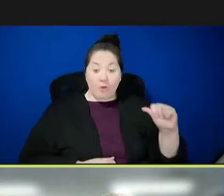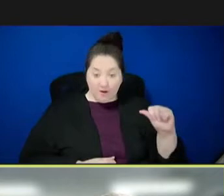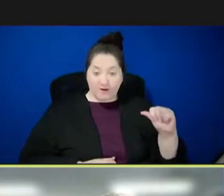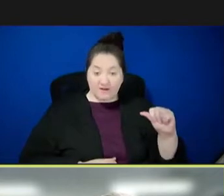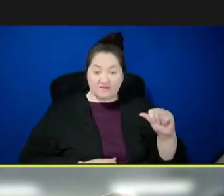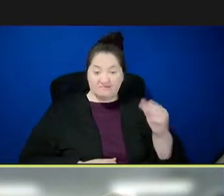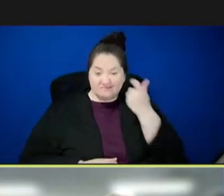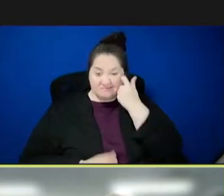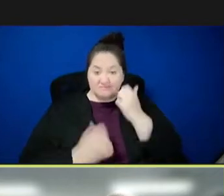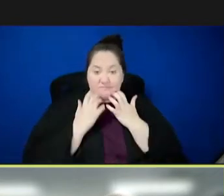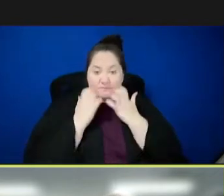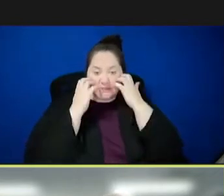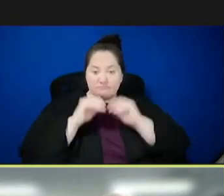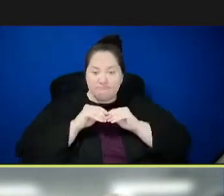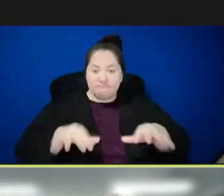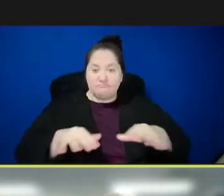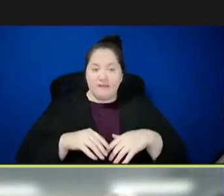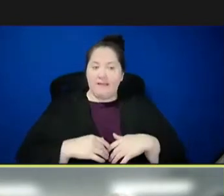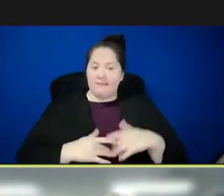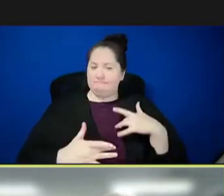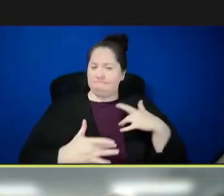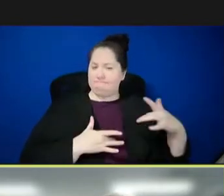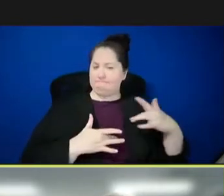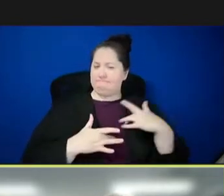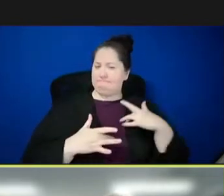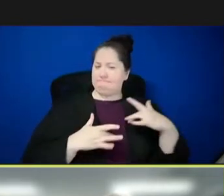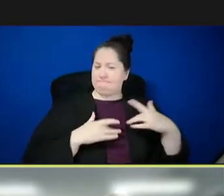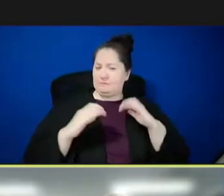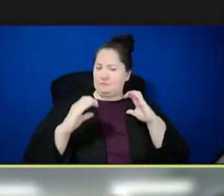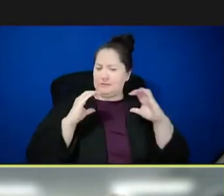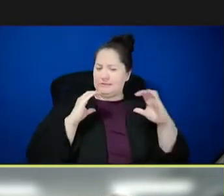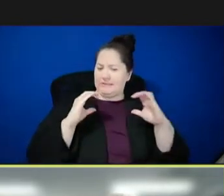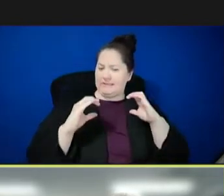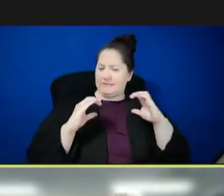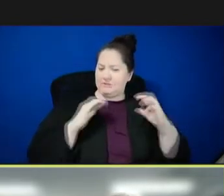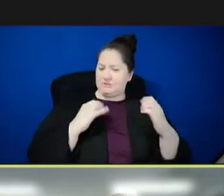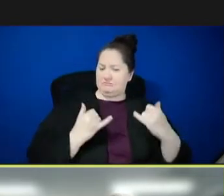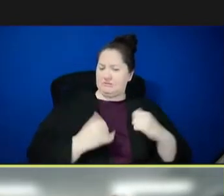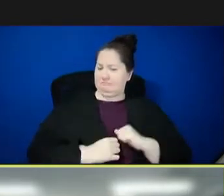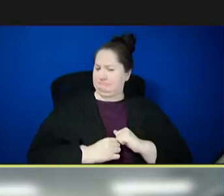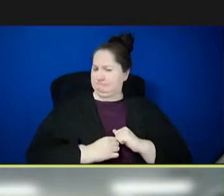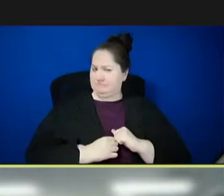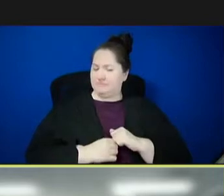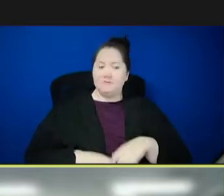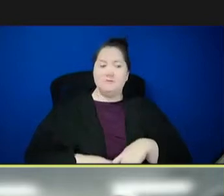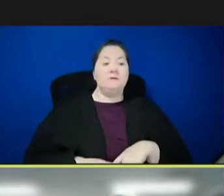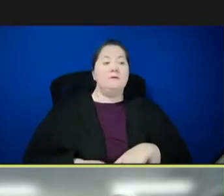concerning communications about these management. The presentation about the recent bio report on